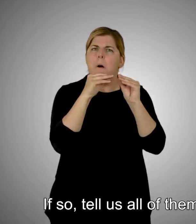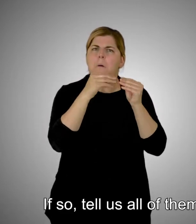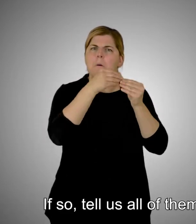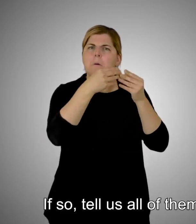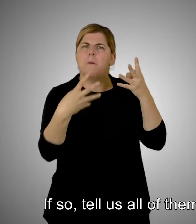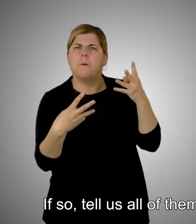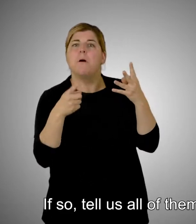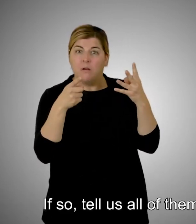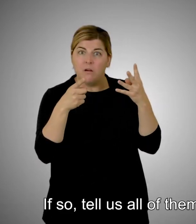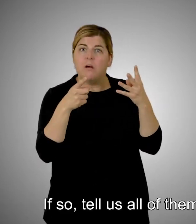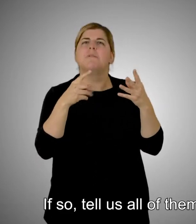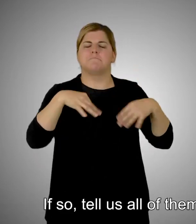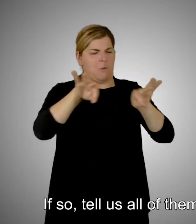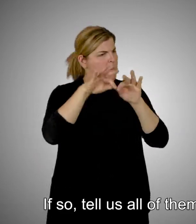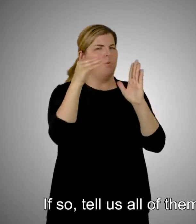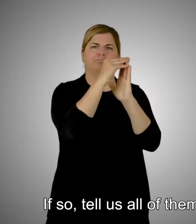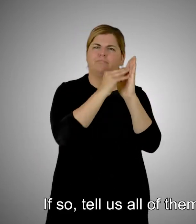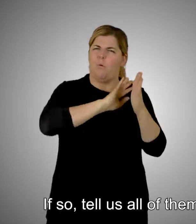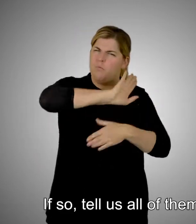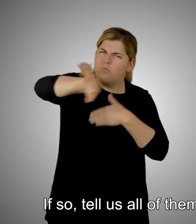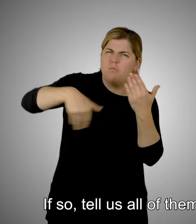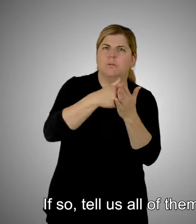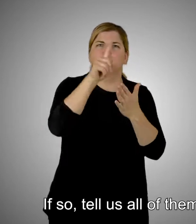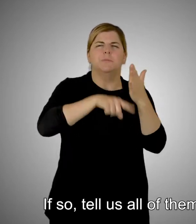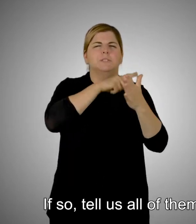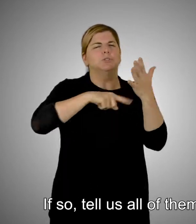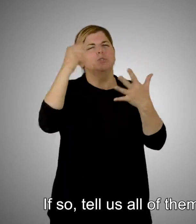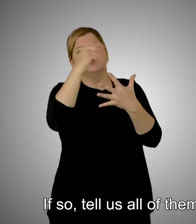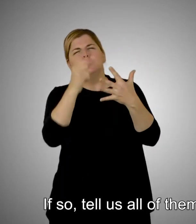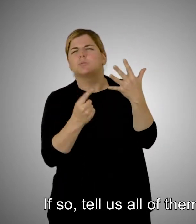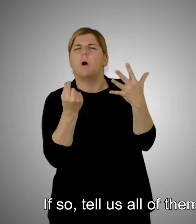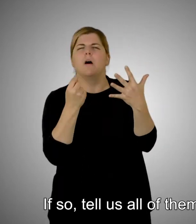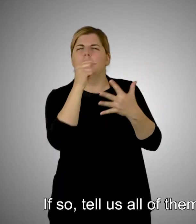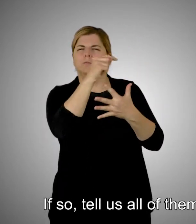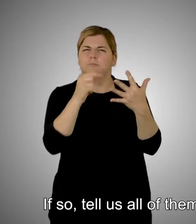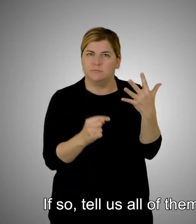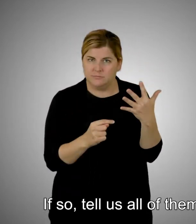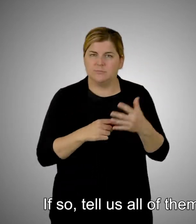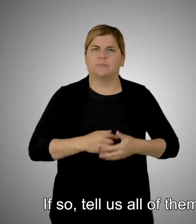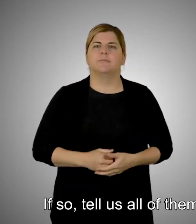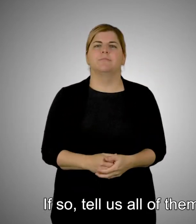If so, tell us all of them.